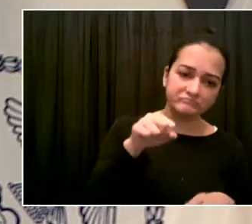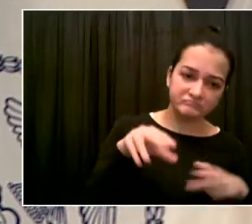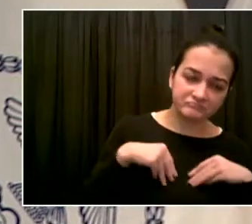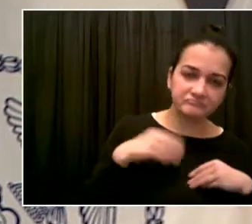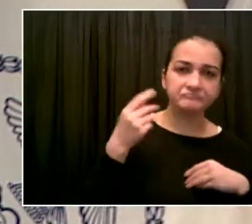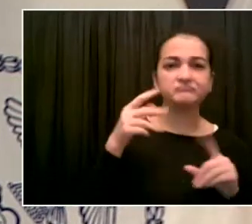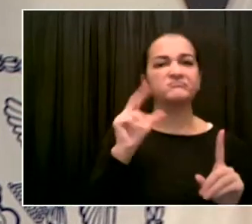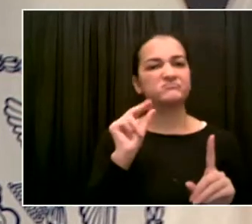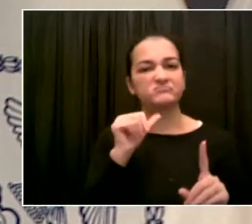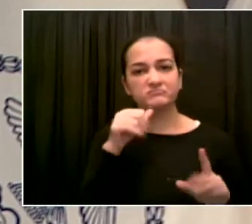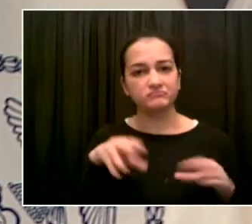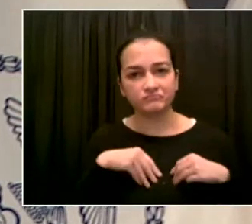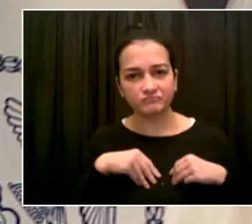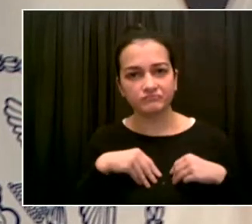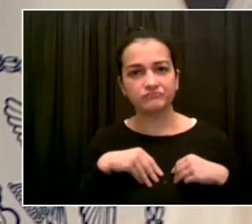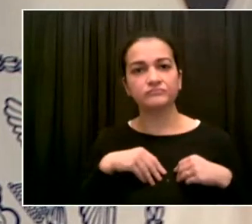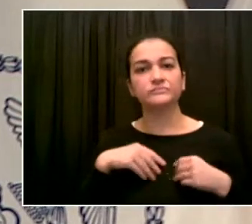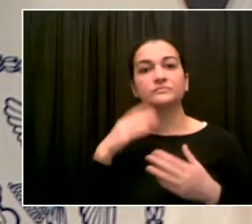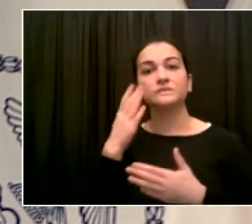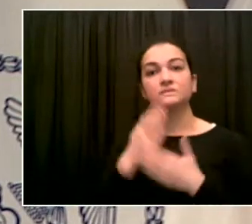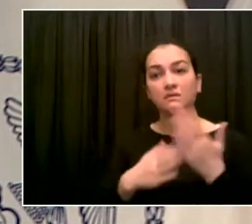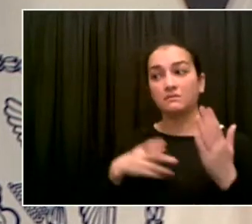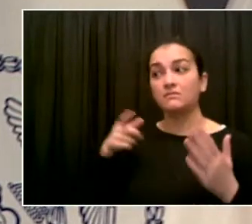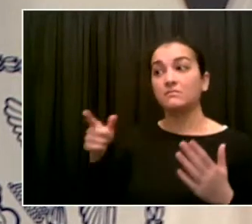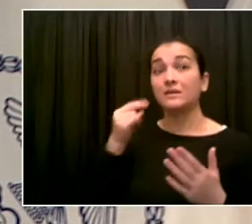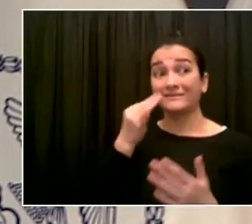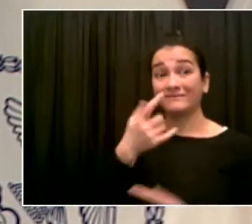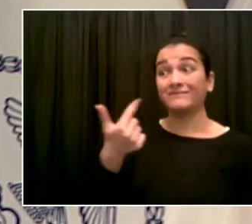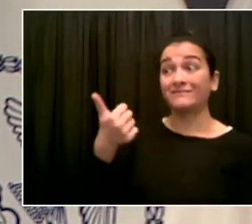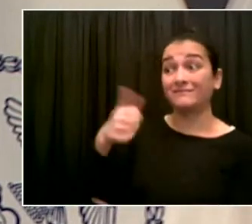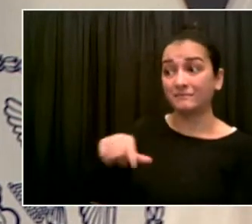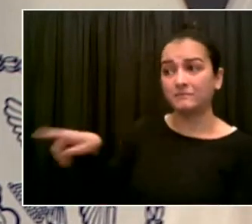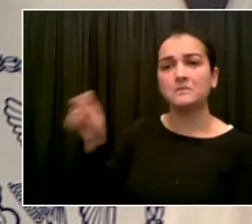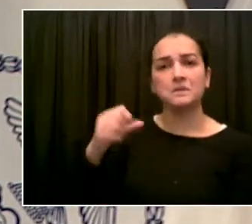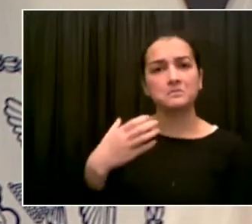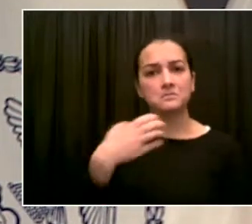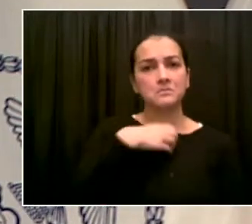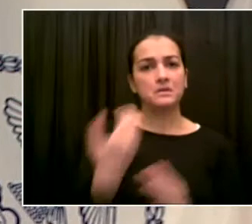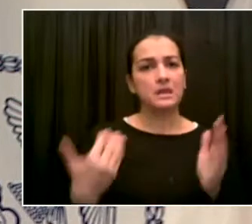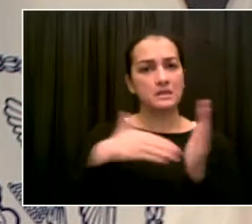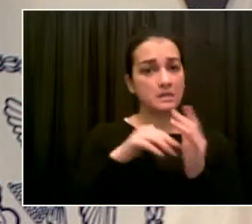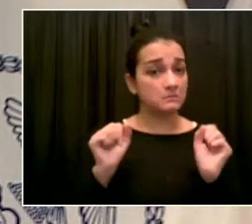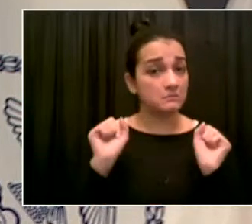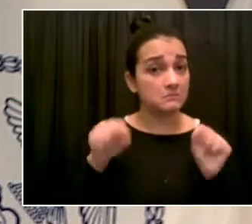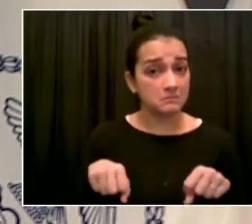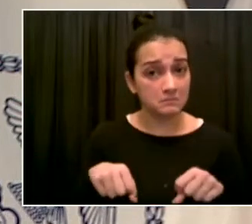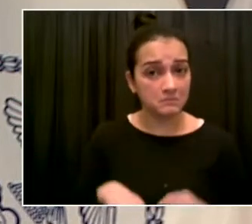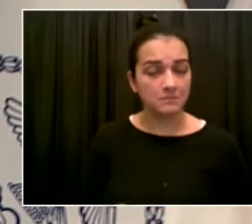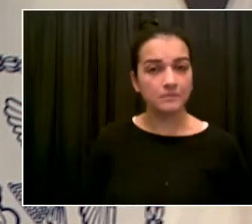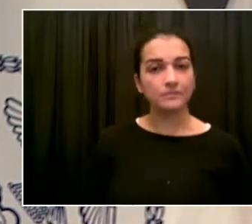THAT DOES TAKE A LITTLE TIME. THE PREVIOUS EXPERIENCE WAS OVERWHELMINGLY FOLKS WHO DID